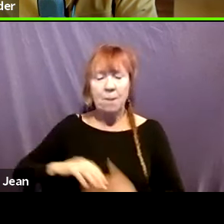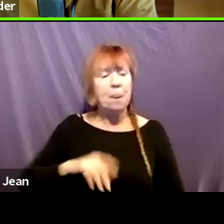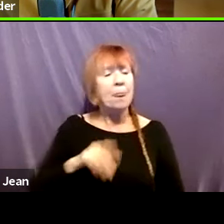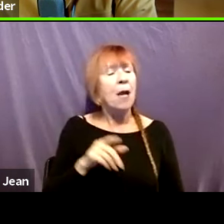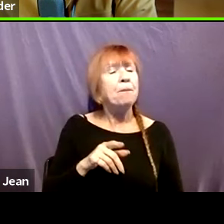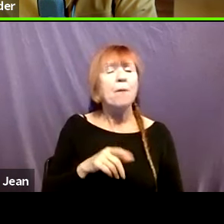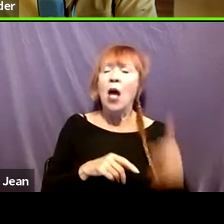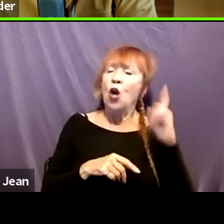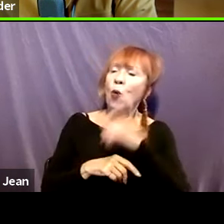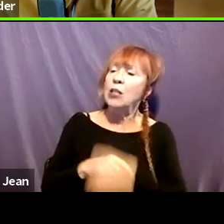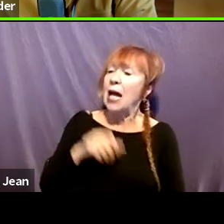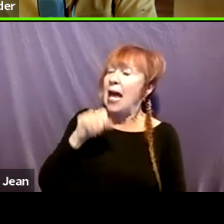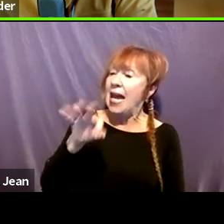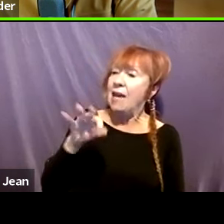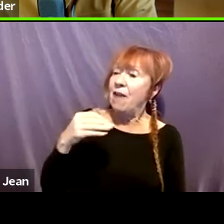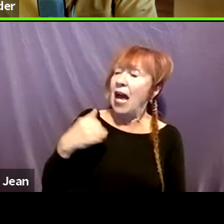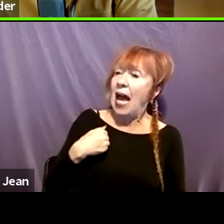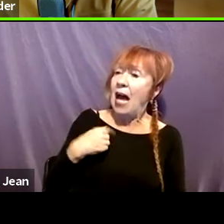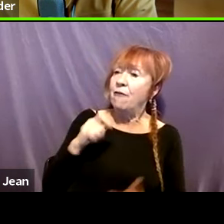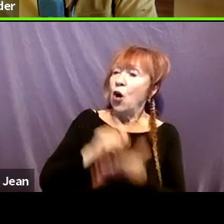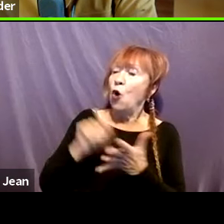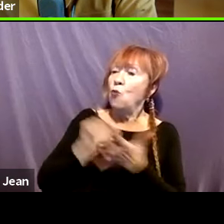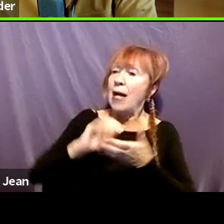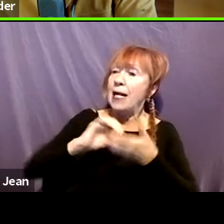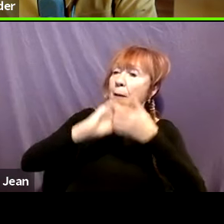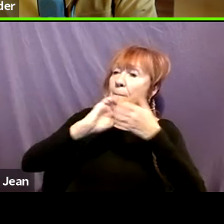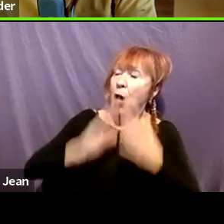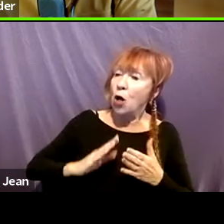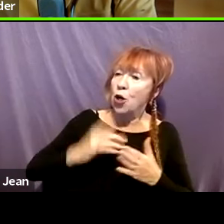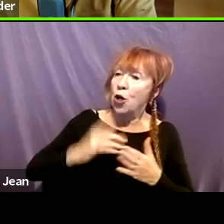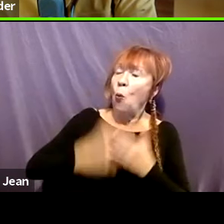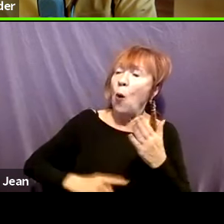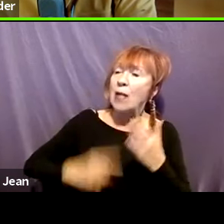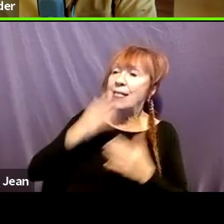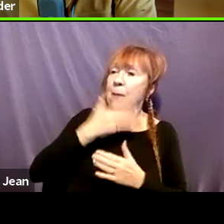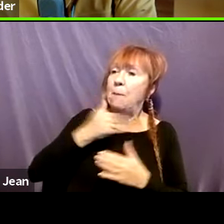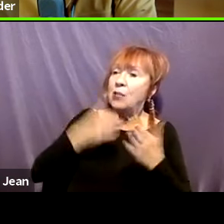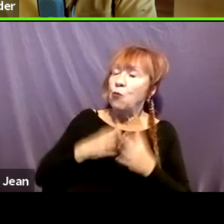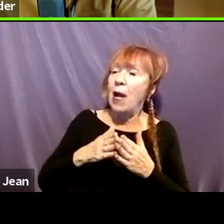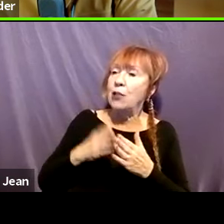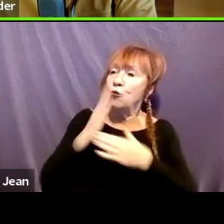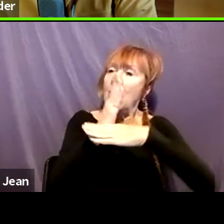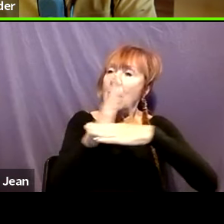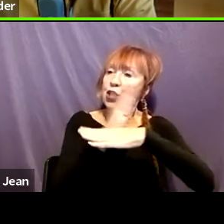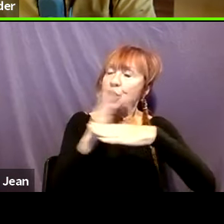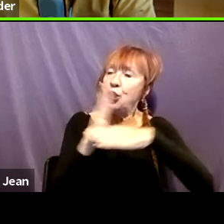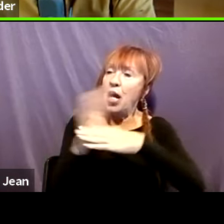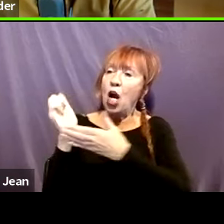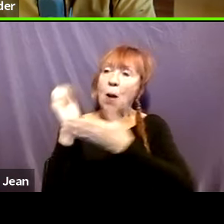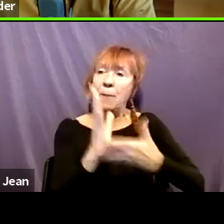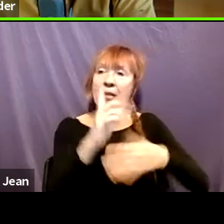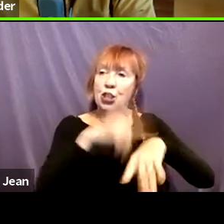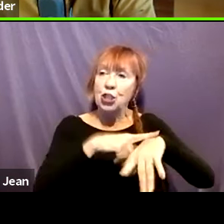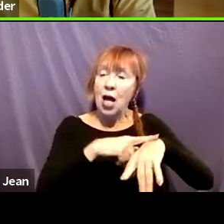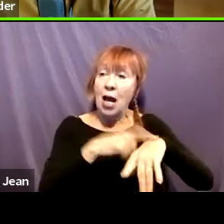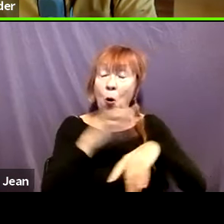"what's the best way to split up or share the pitch time, "or should one person do the talking,